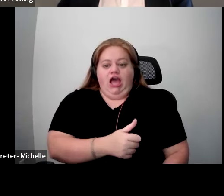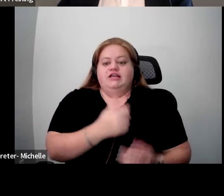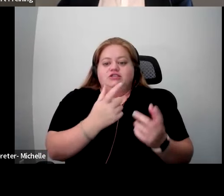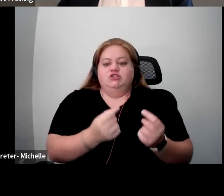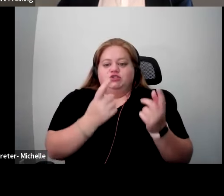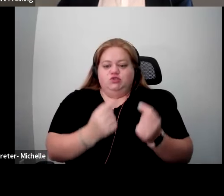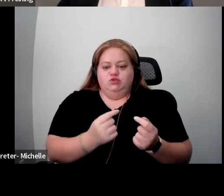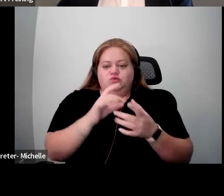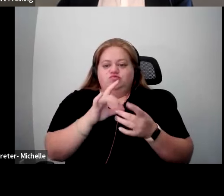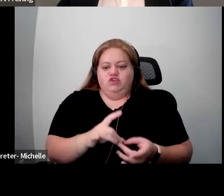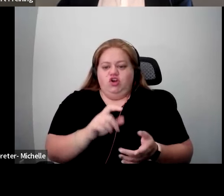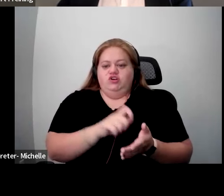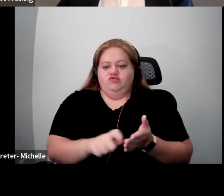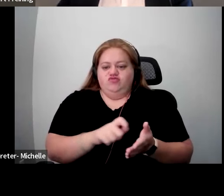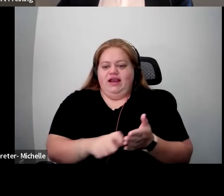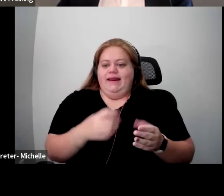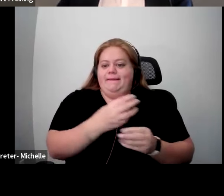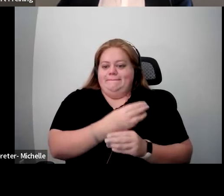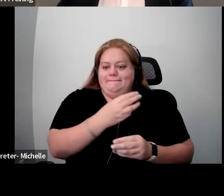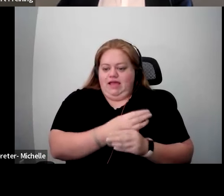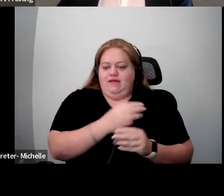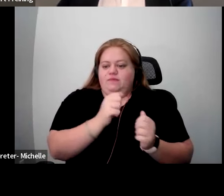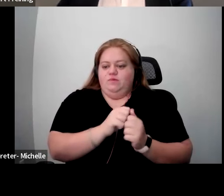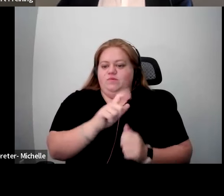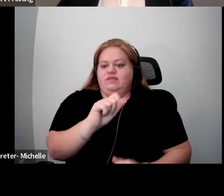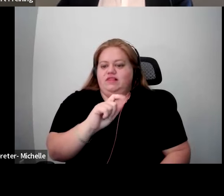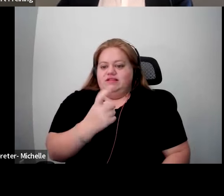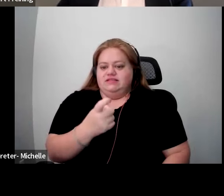writing math in LaTeX for a good conversion?"